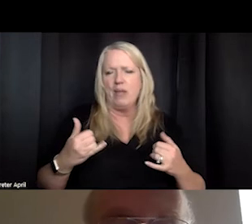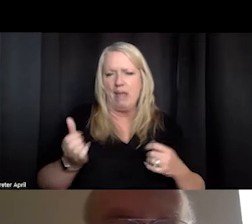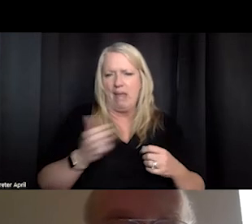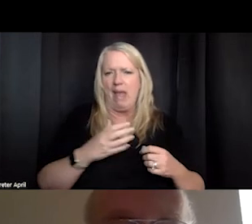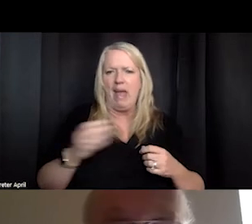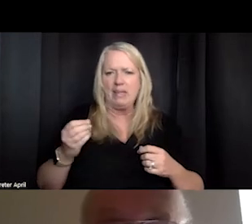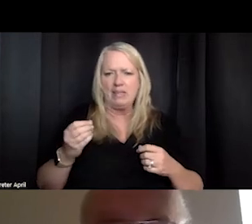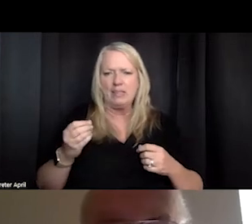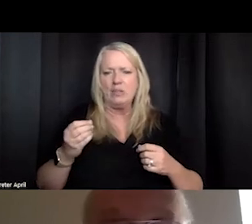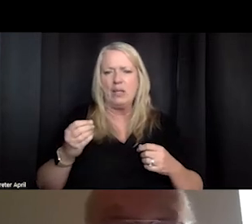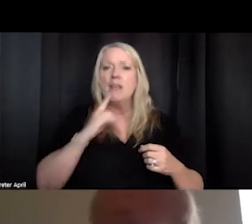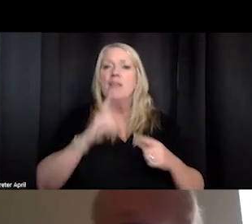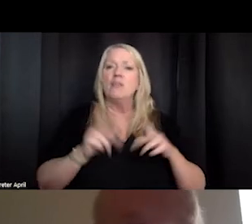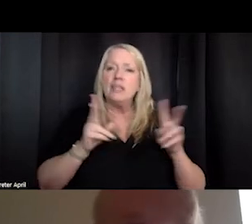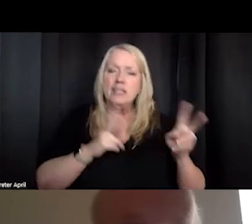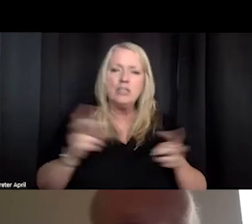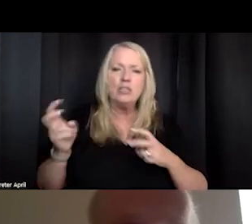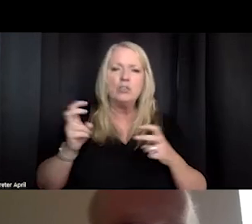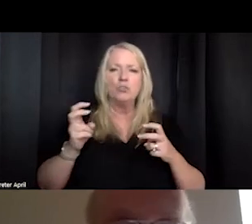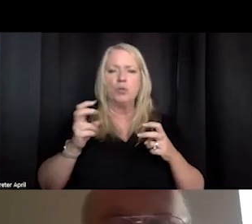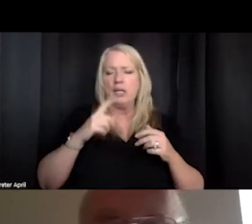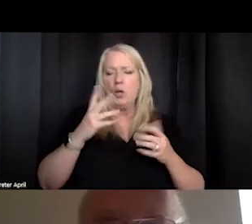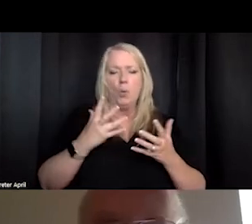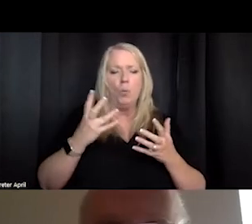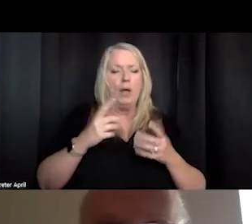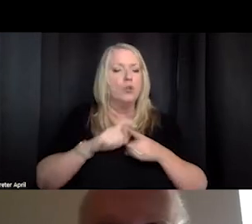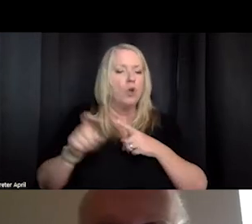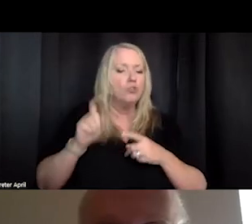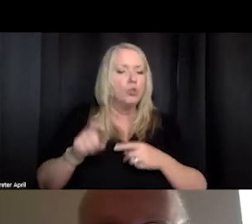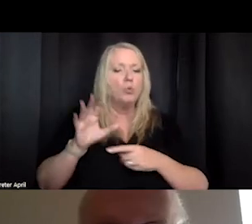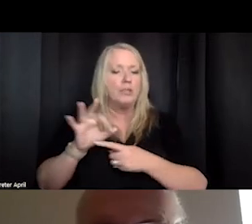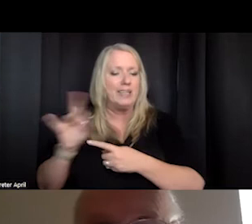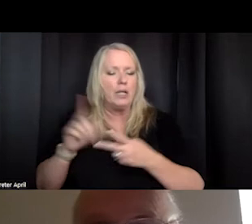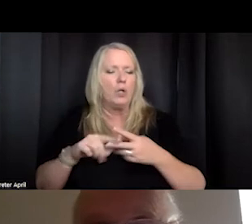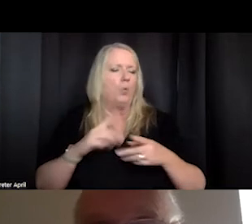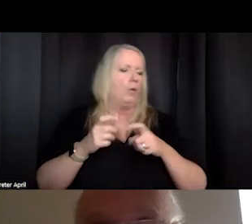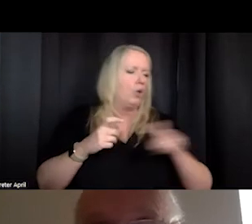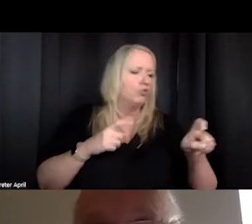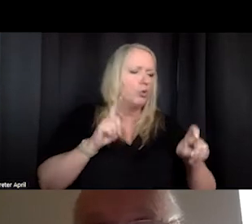THE ISSUE OF WHAT CALLS SHOULD GO TO 988, WHAT CALLS SHOULD GO TO 911, OR WHICH ONES